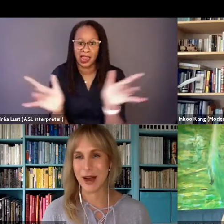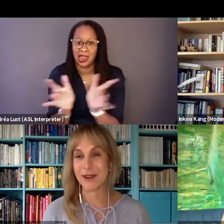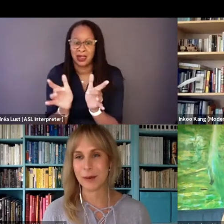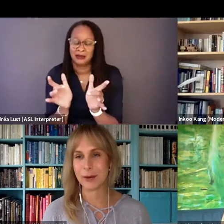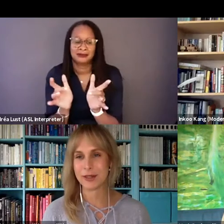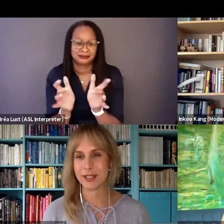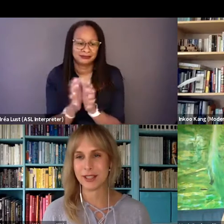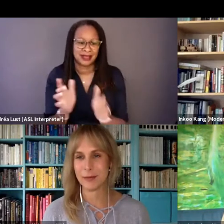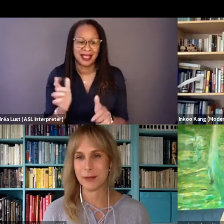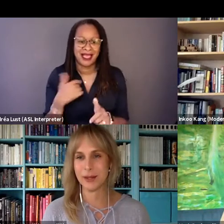I found it personally amusing.